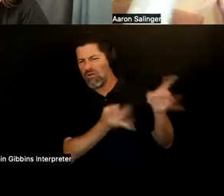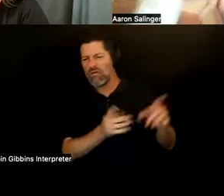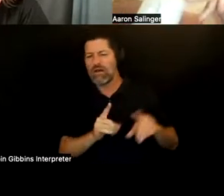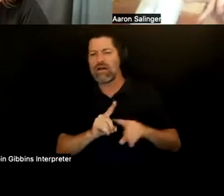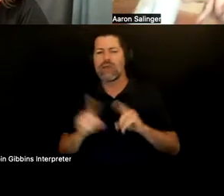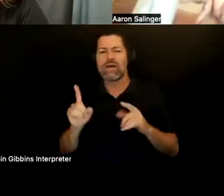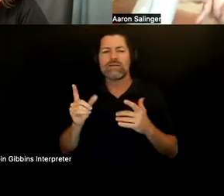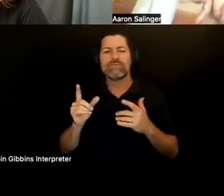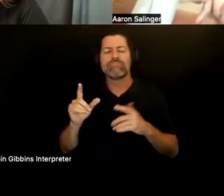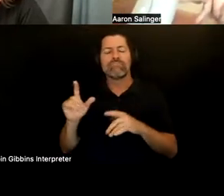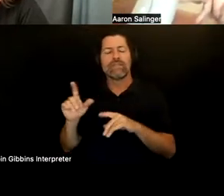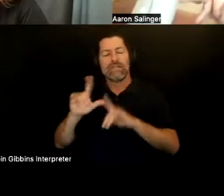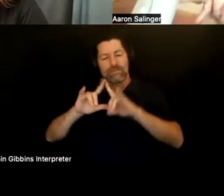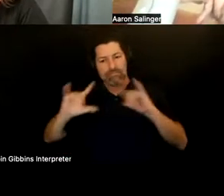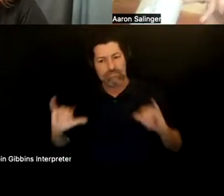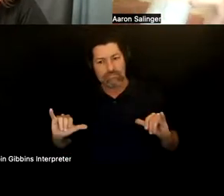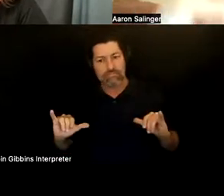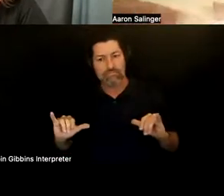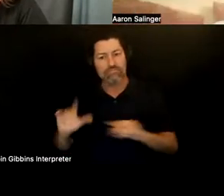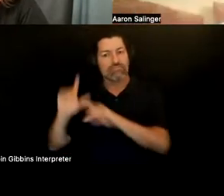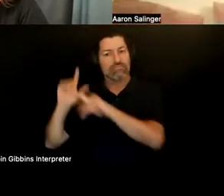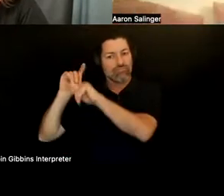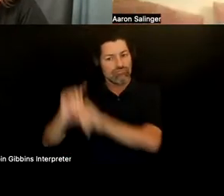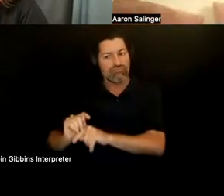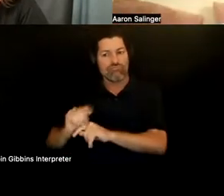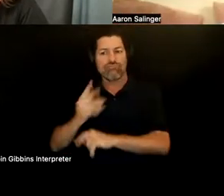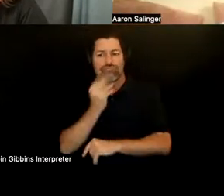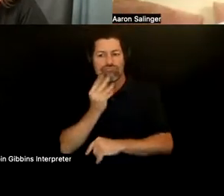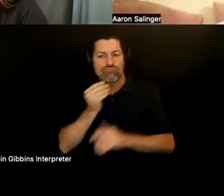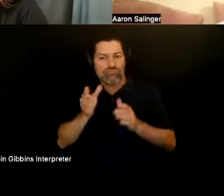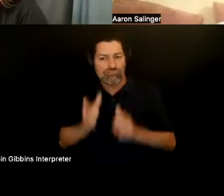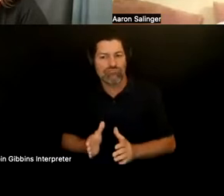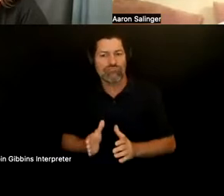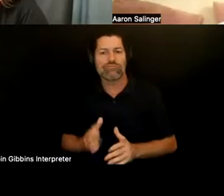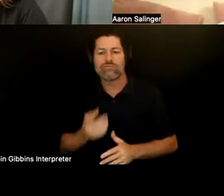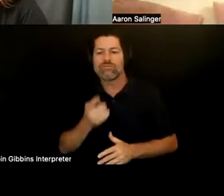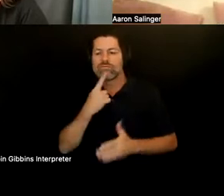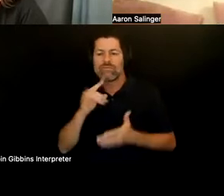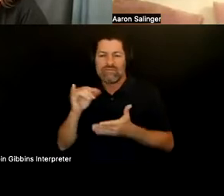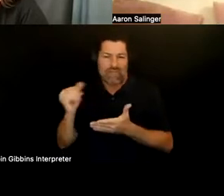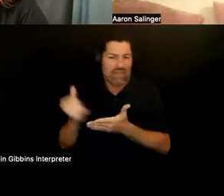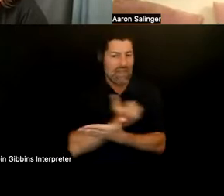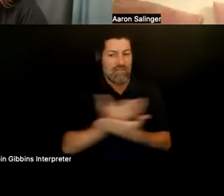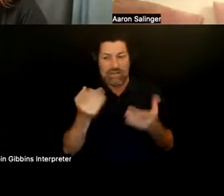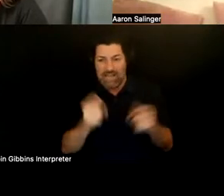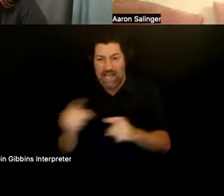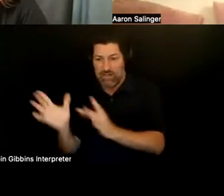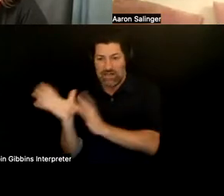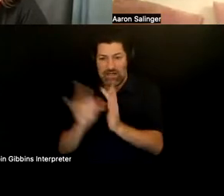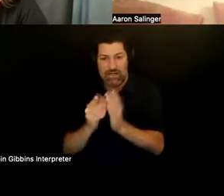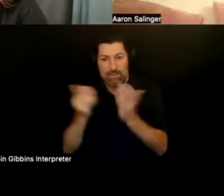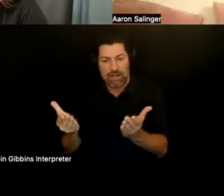Jew would also would also tell you that everything that happens in the Bible is historically